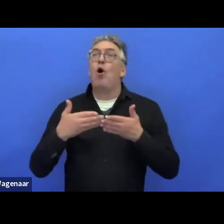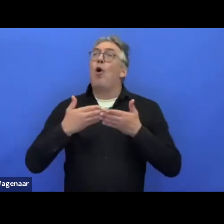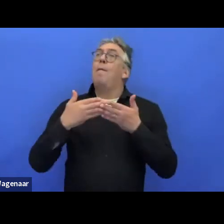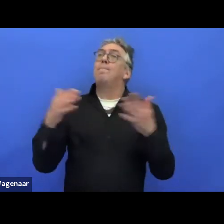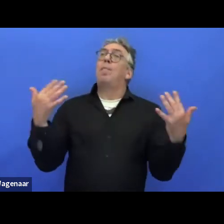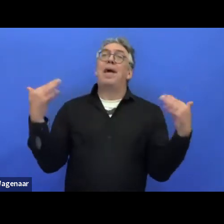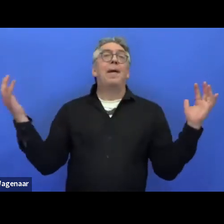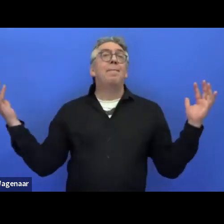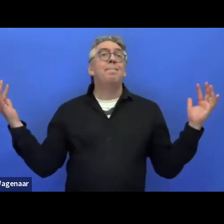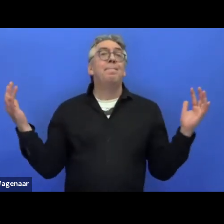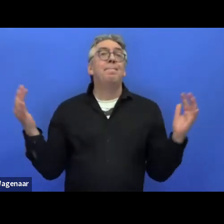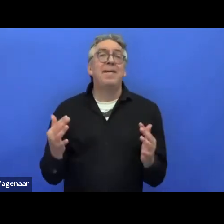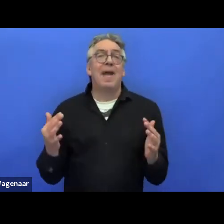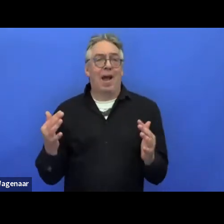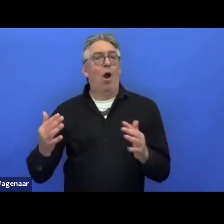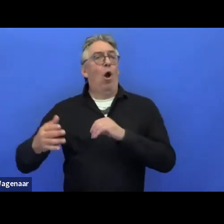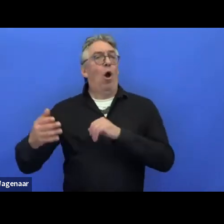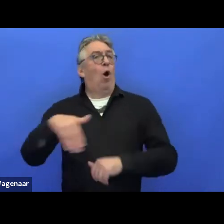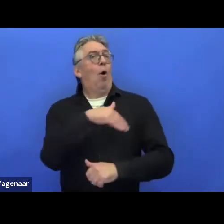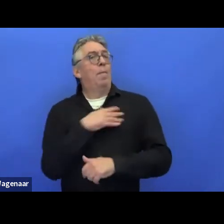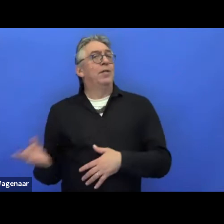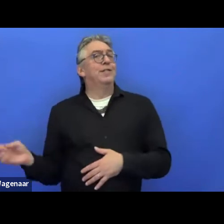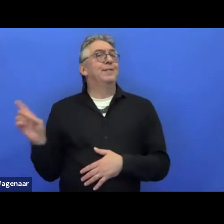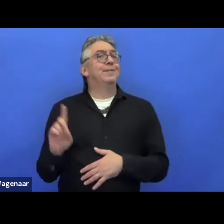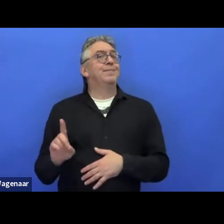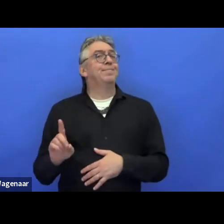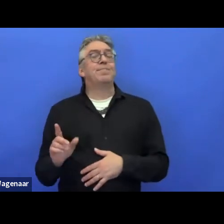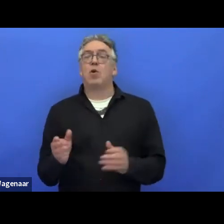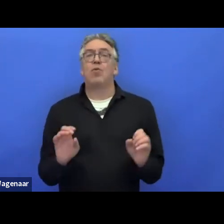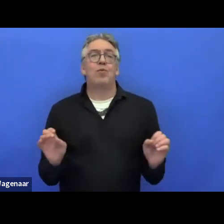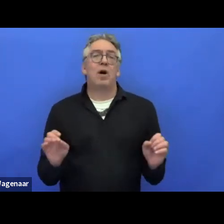And we want to present to you again how the European Ombudsman works